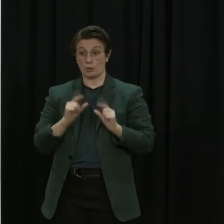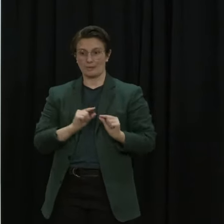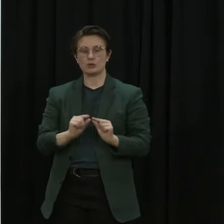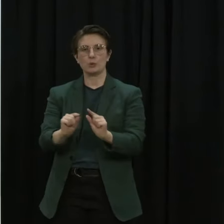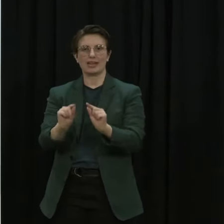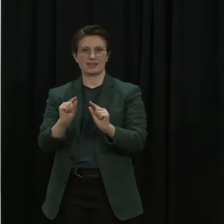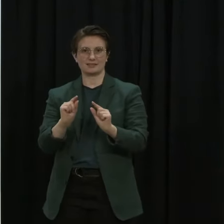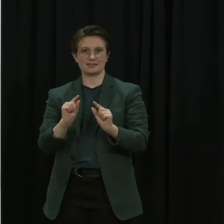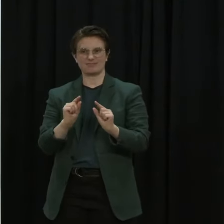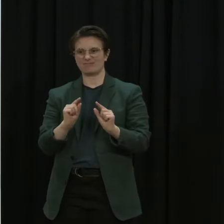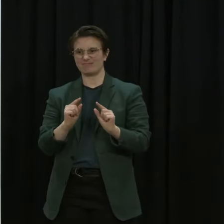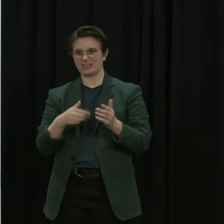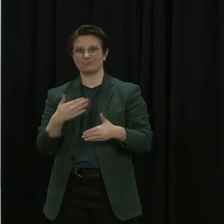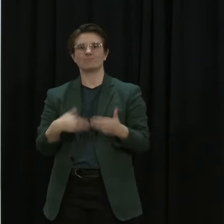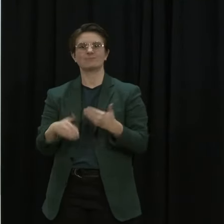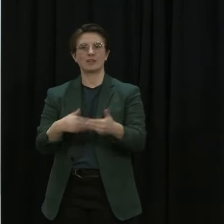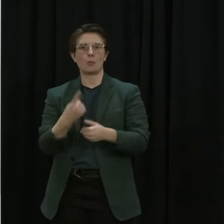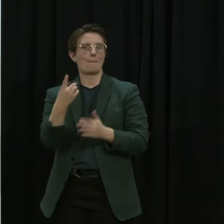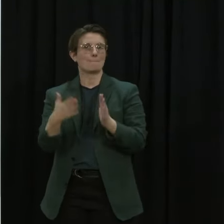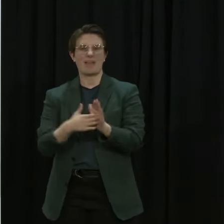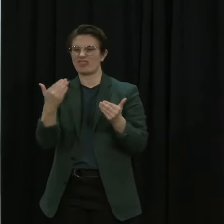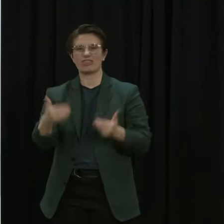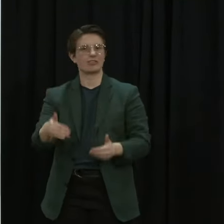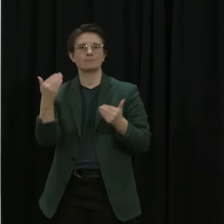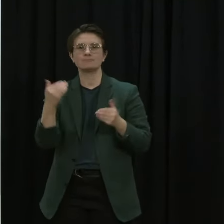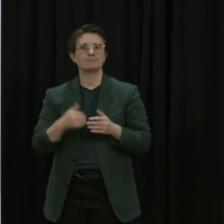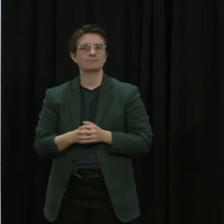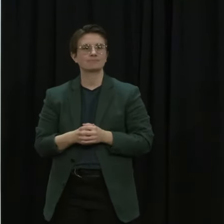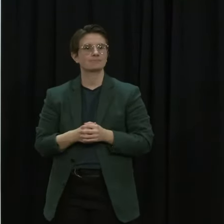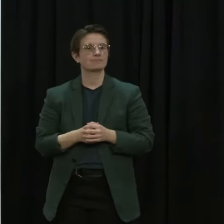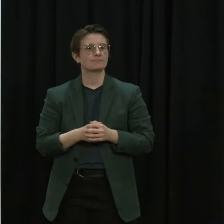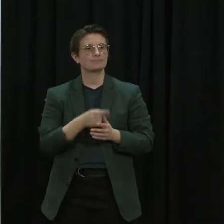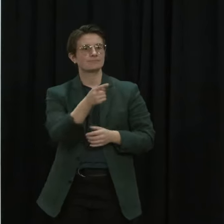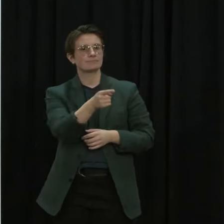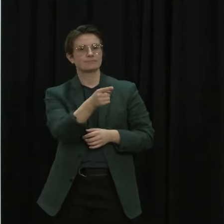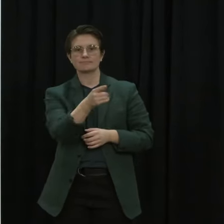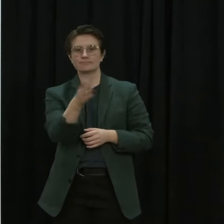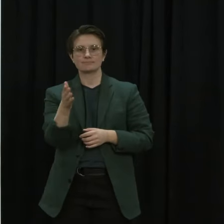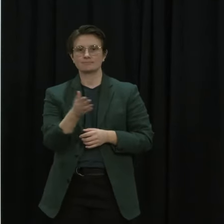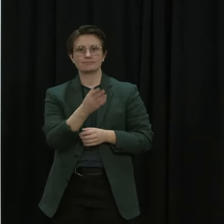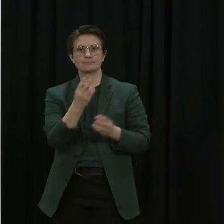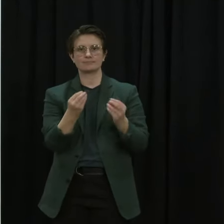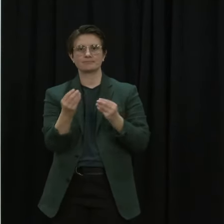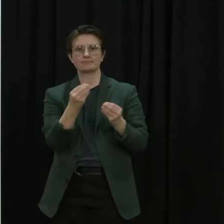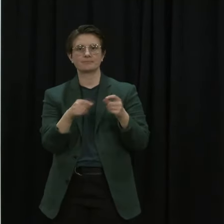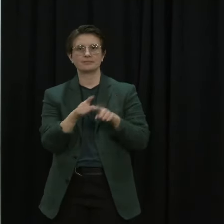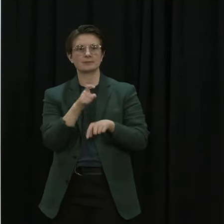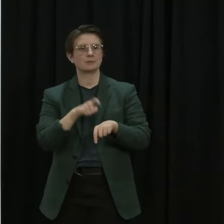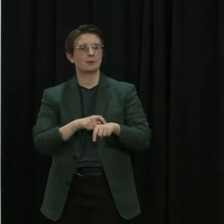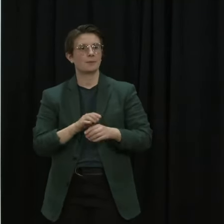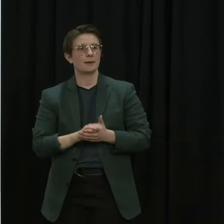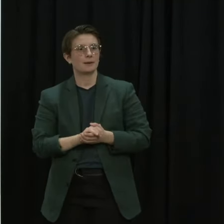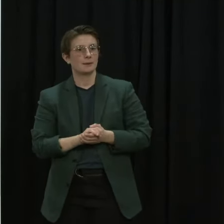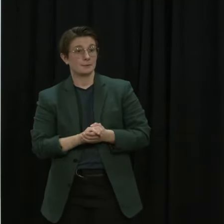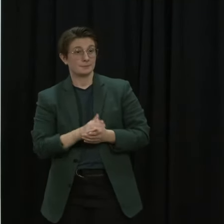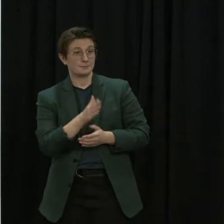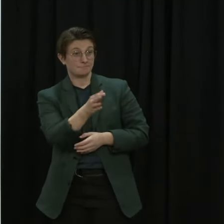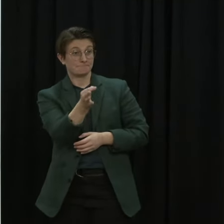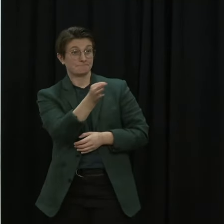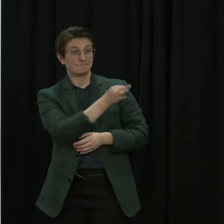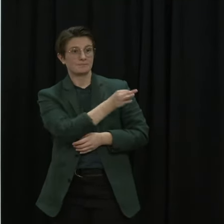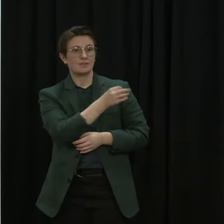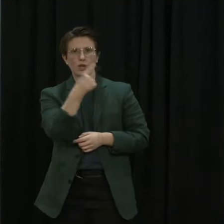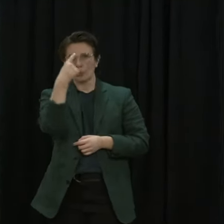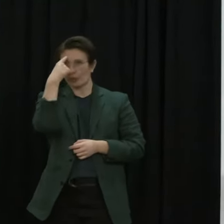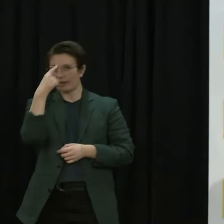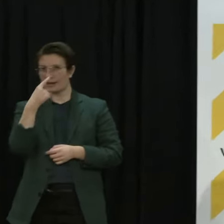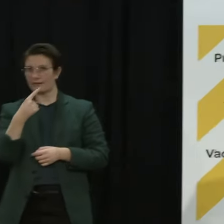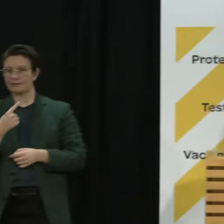methods and learn from them and